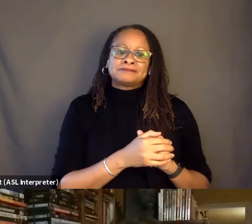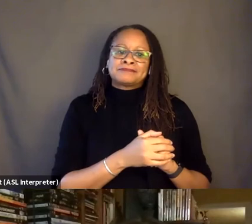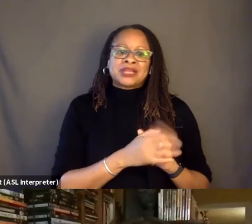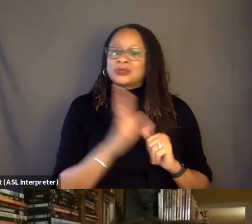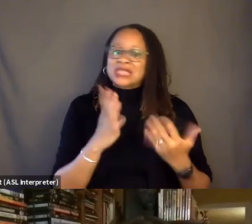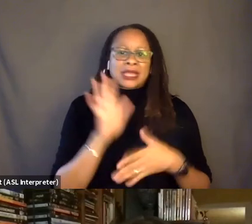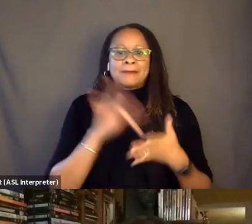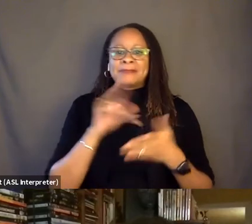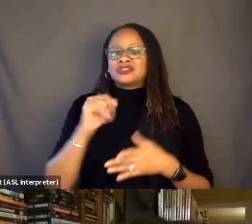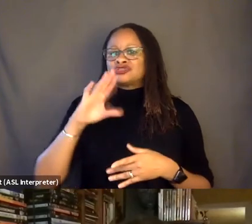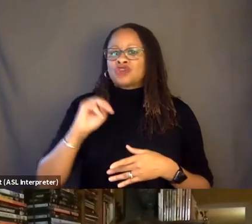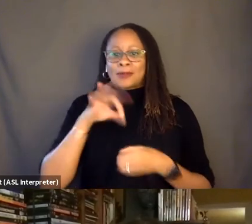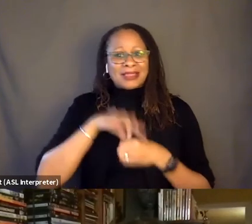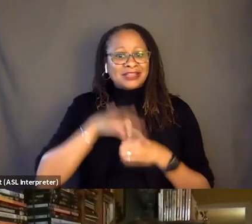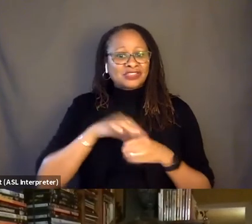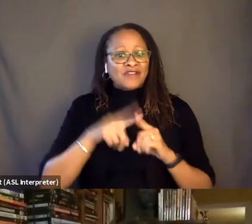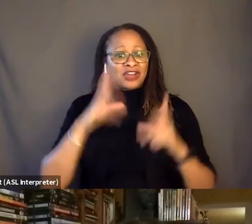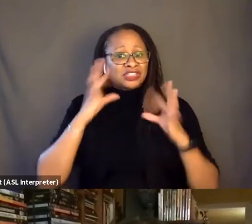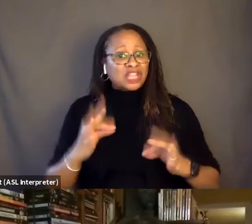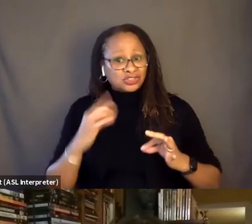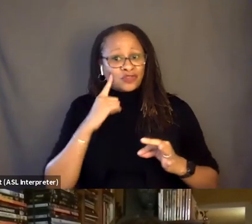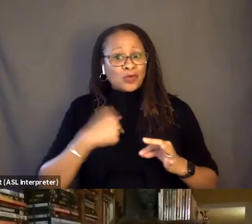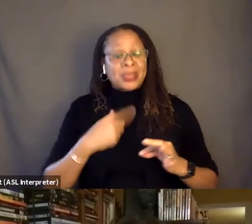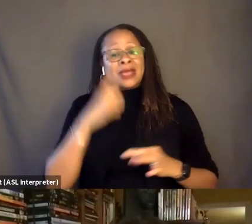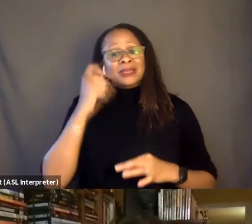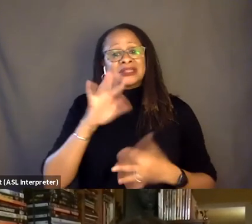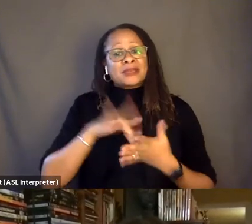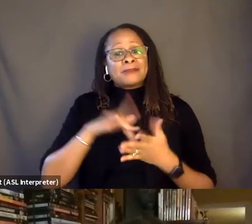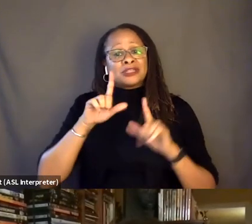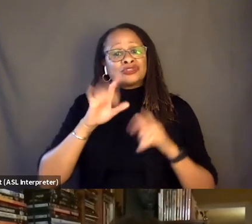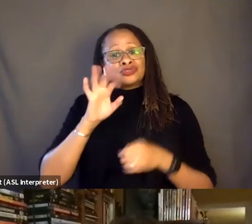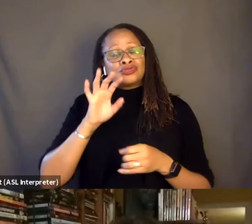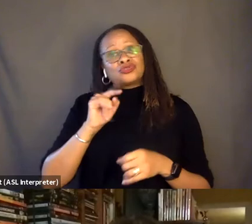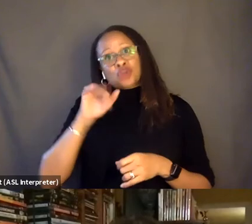And that was very intentional on my part because the midterm elections, I knew elections would be spectacle,